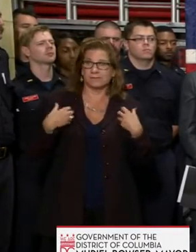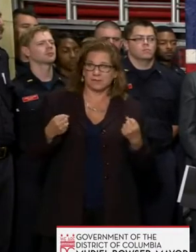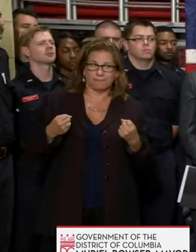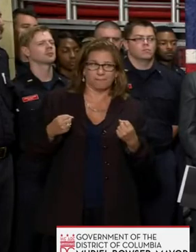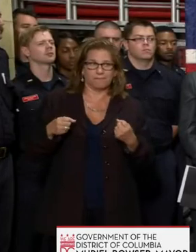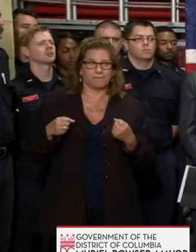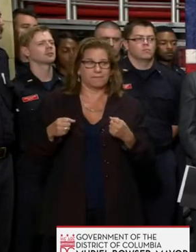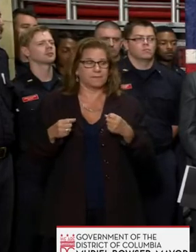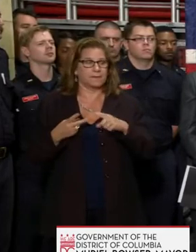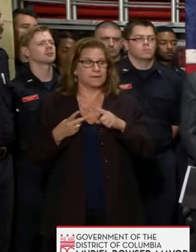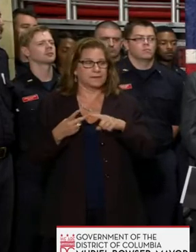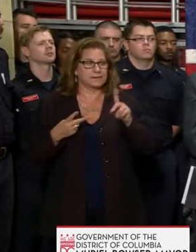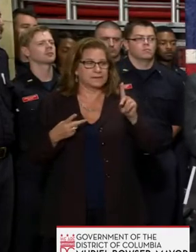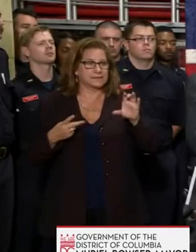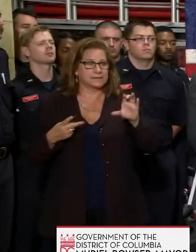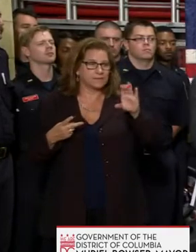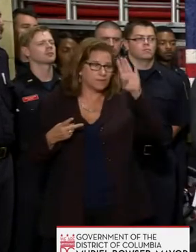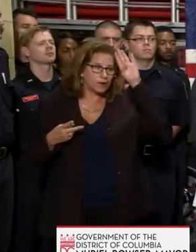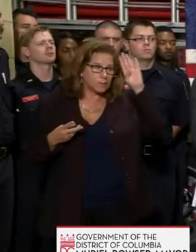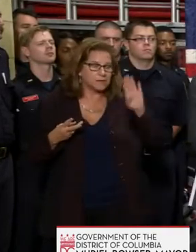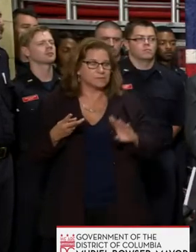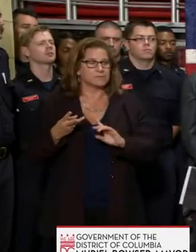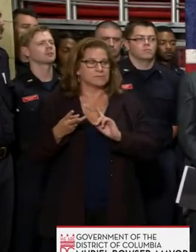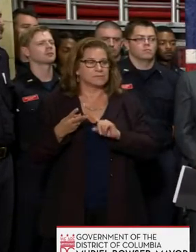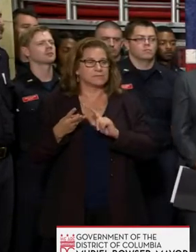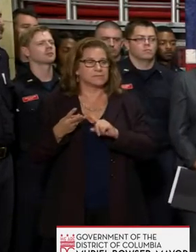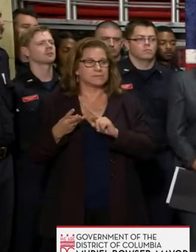DEPARTMENT AND OTHER FIRE AGENCIES HELPED WITH THE